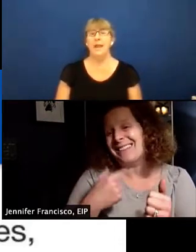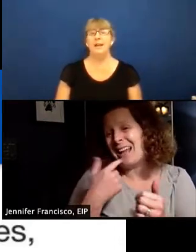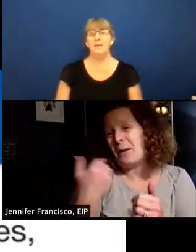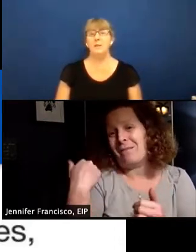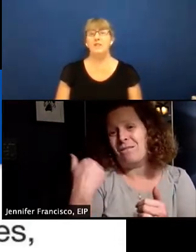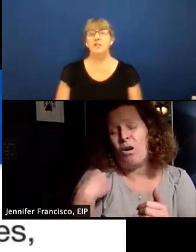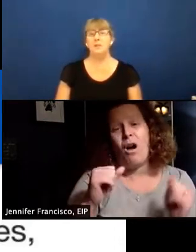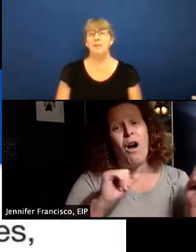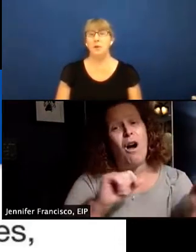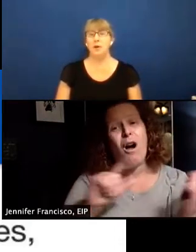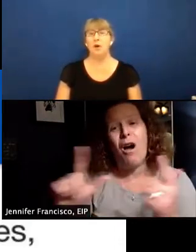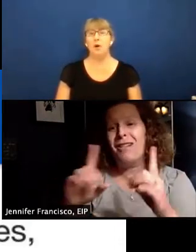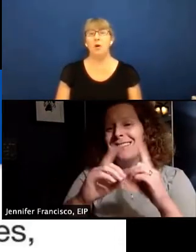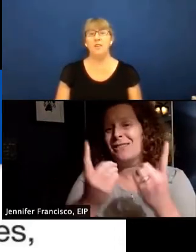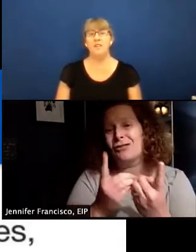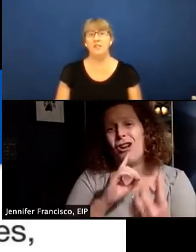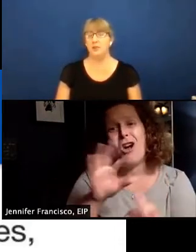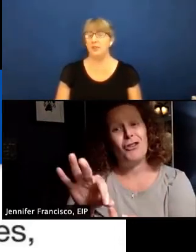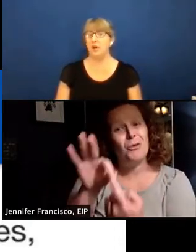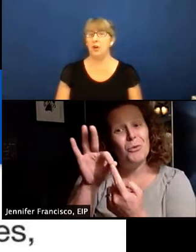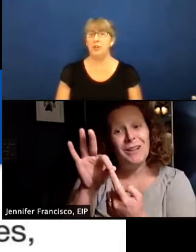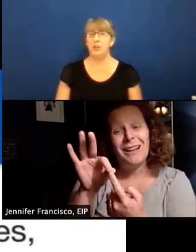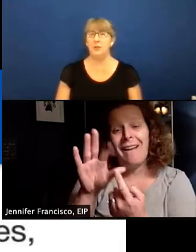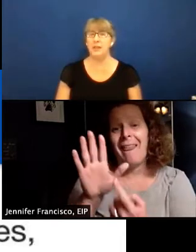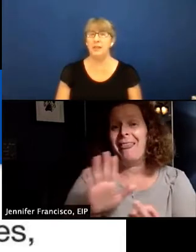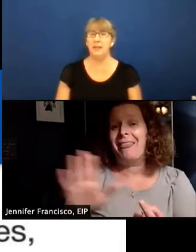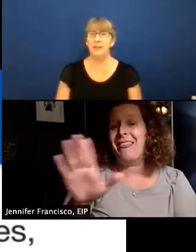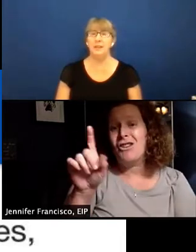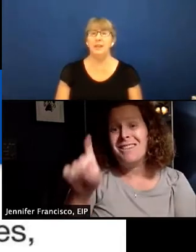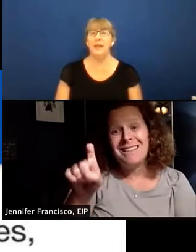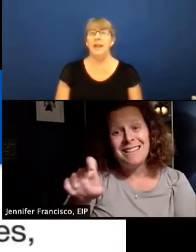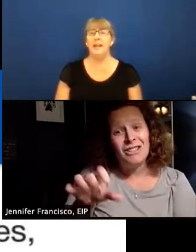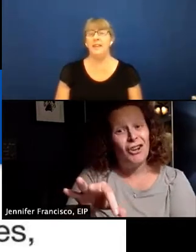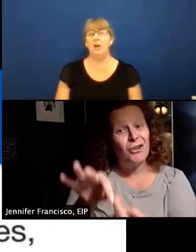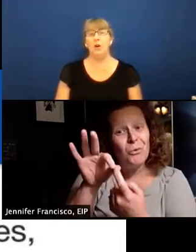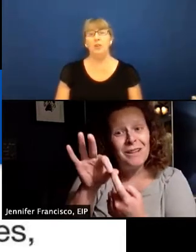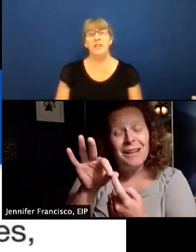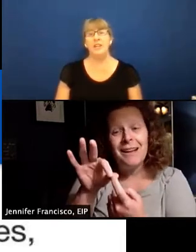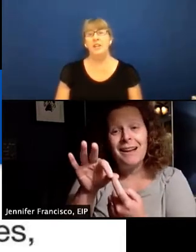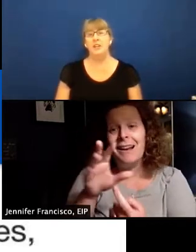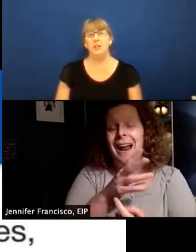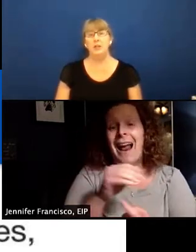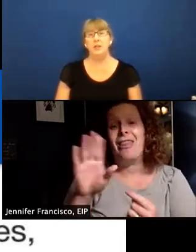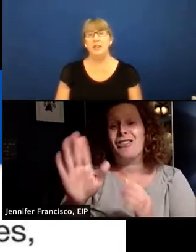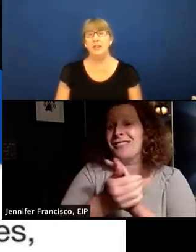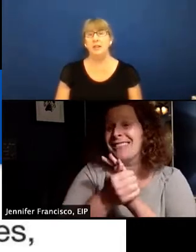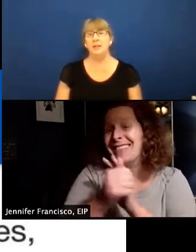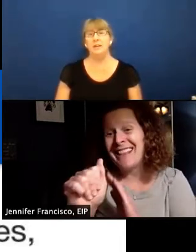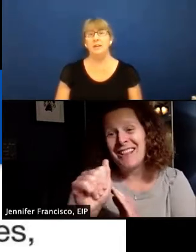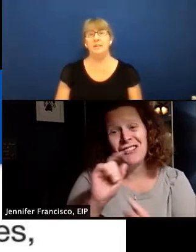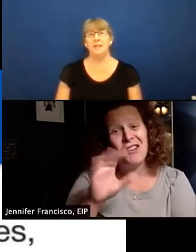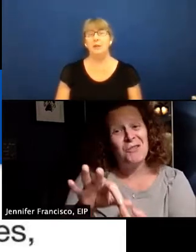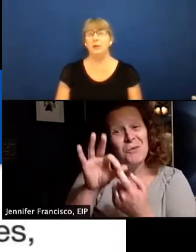As I mentioned before, all the districts are unique, and they all need unique skills